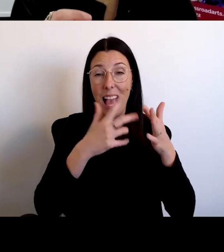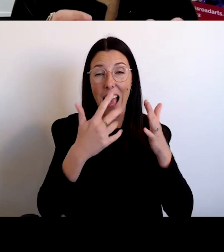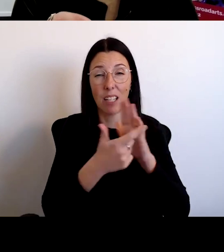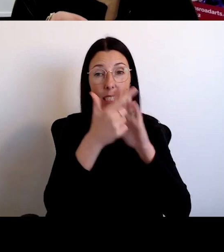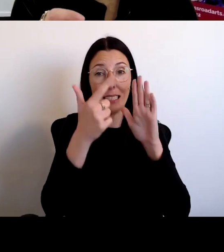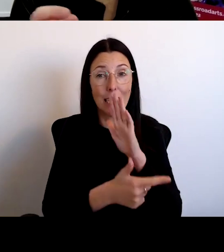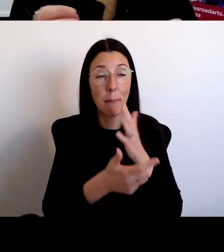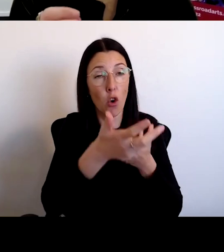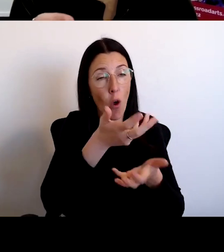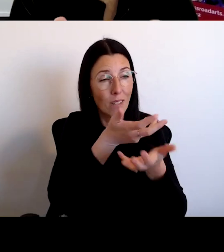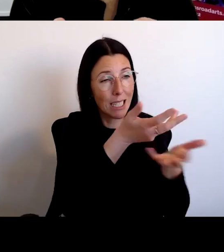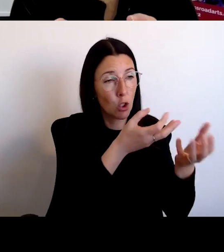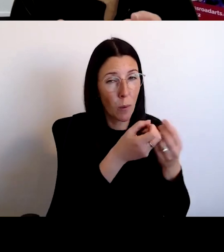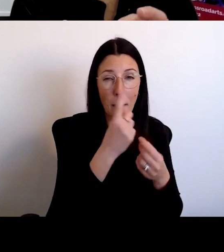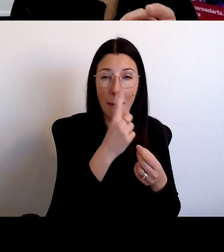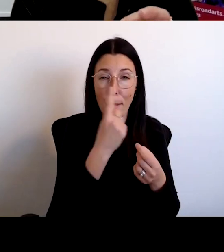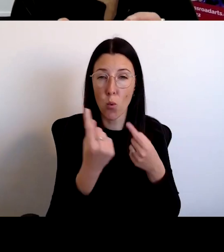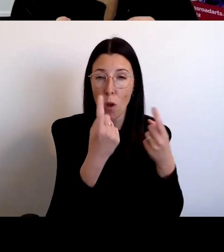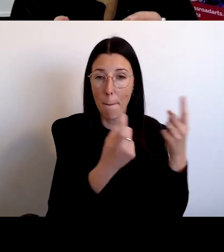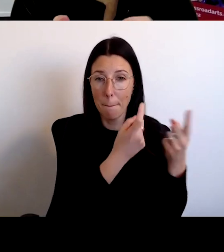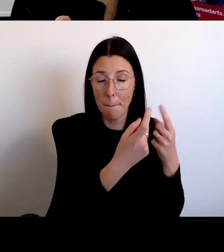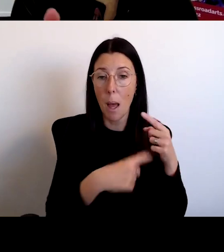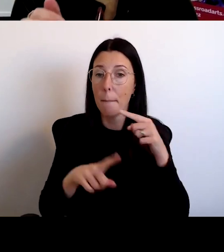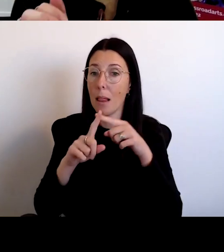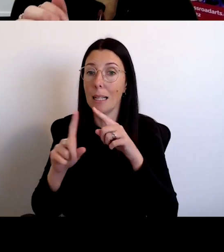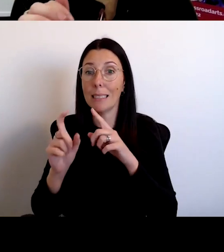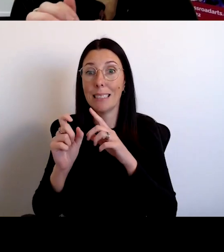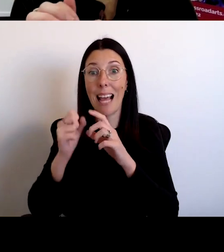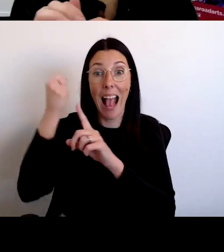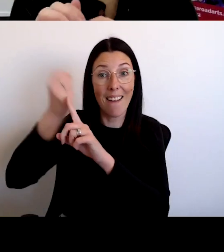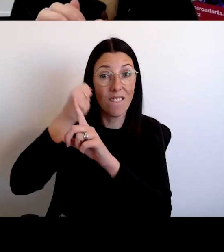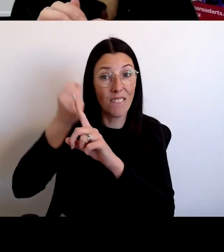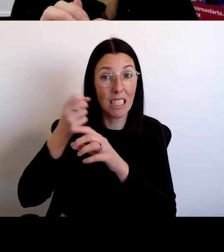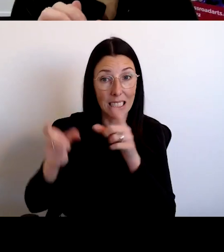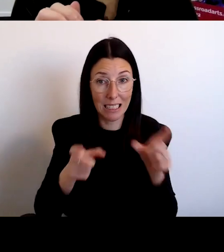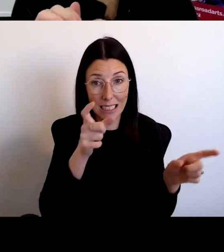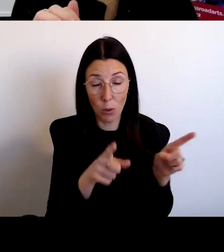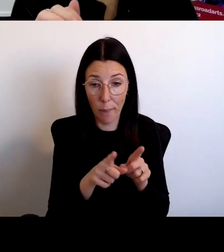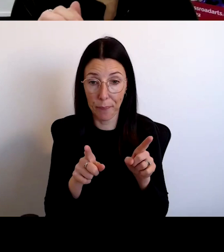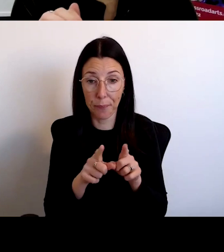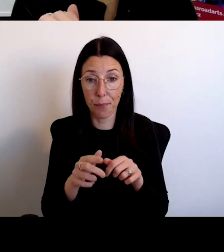in the room along with the advocates we had appointed. I oversaw the event management,